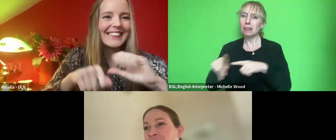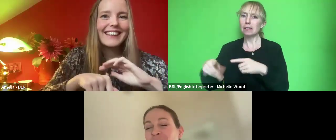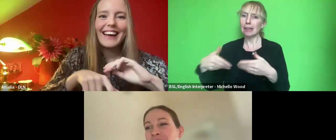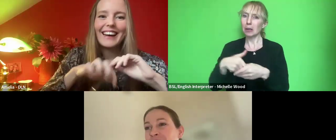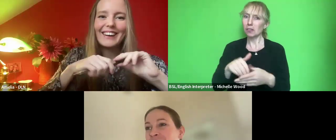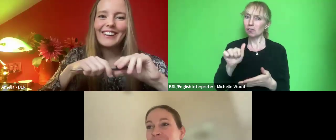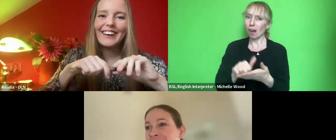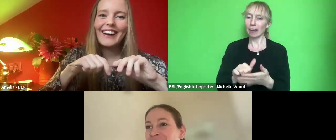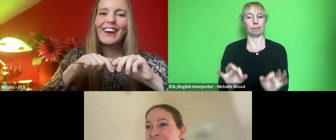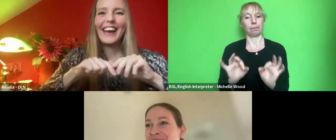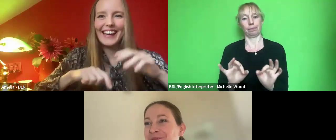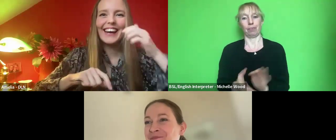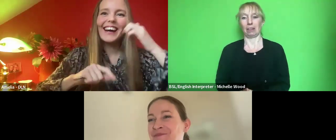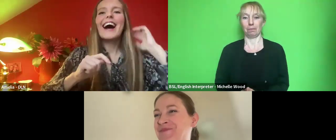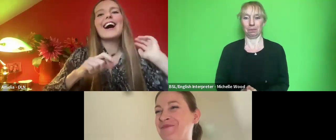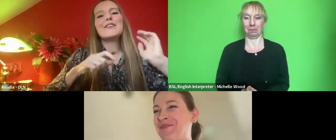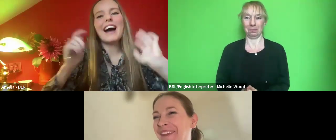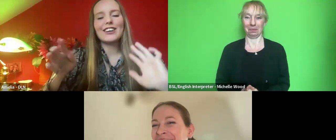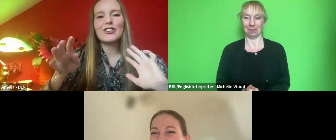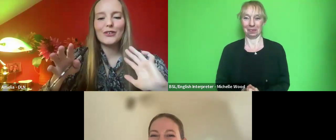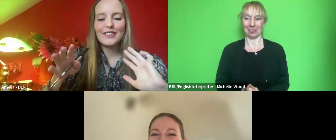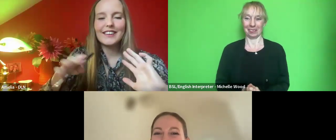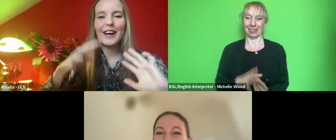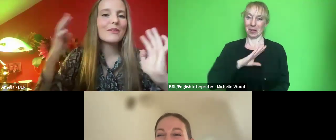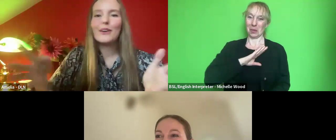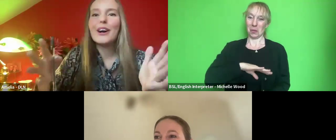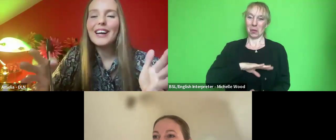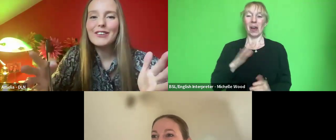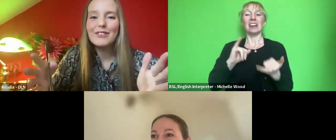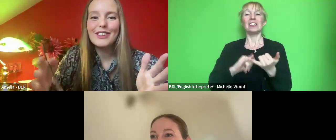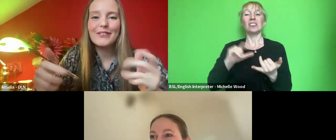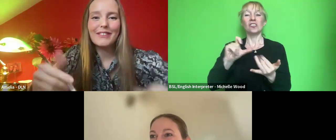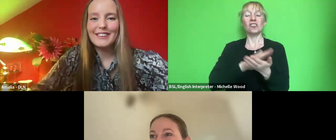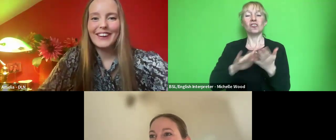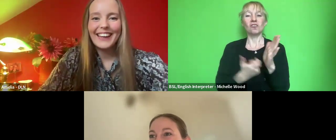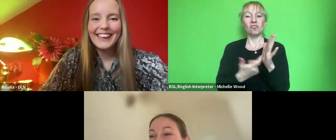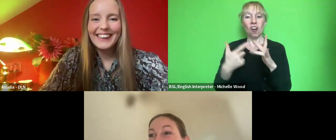Alice: That's absolutely fine. Amelia: Okay. at Schroders. So I will hand over to you, if that's okay?